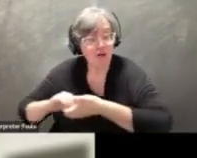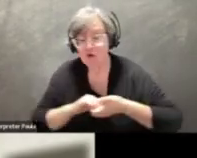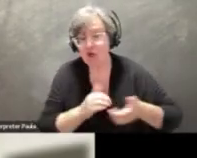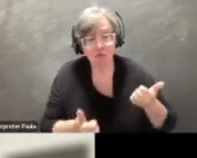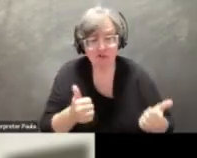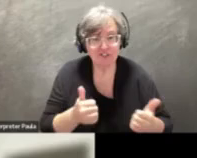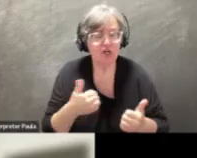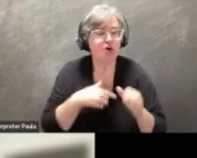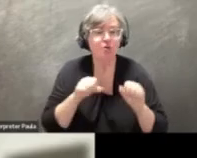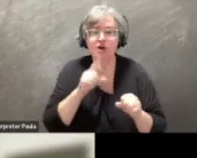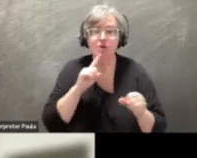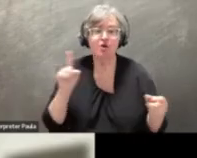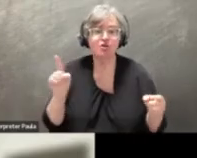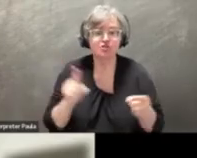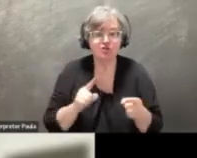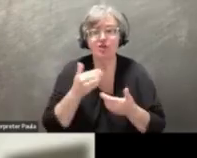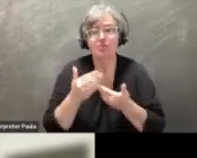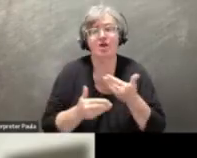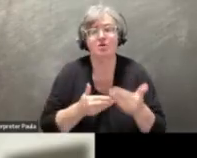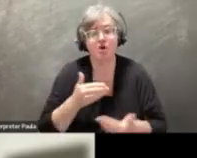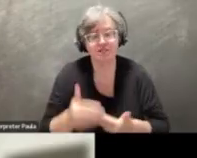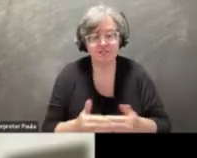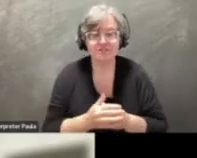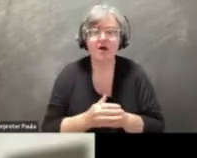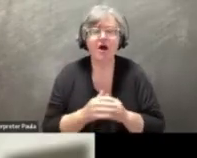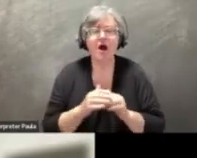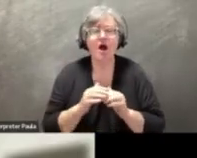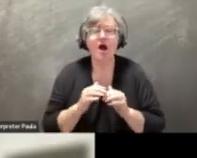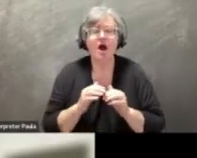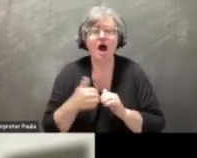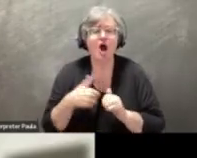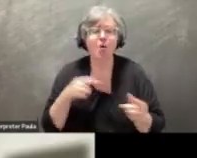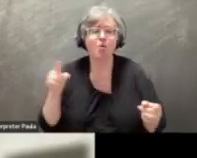that we can streamline our processes. How are we streamlining our processes at a